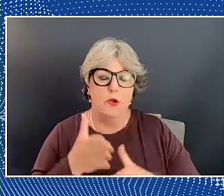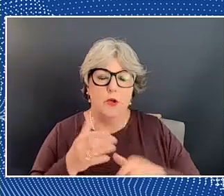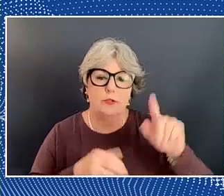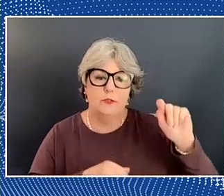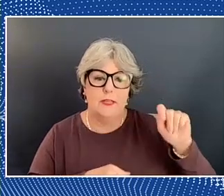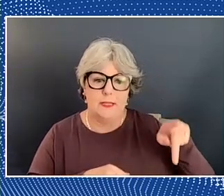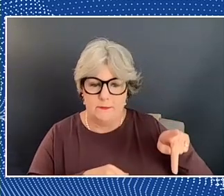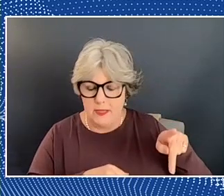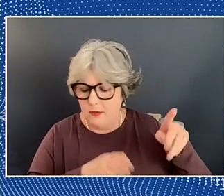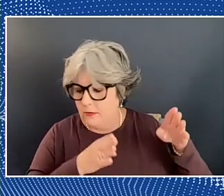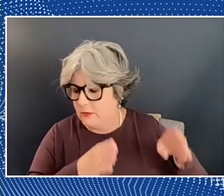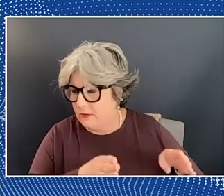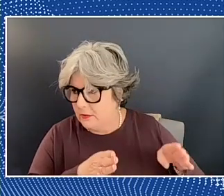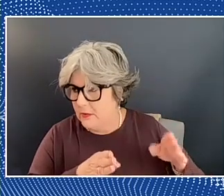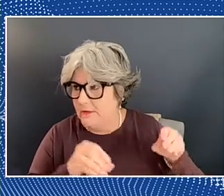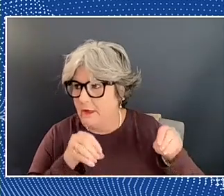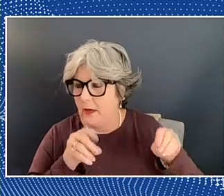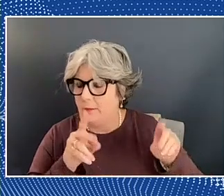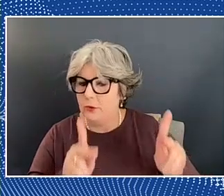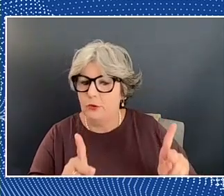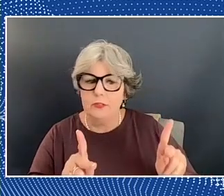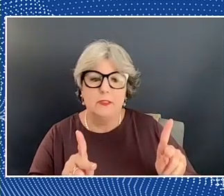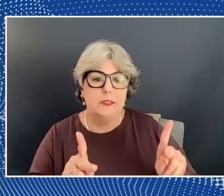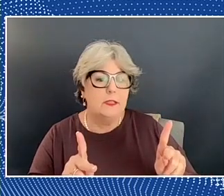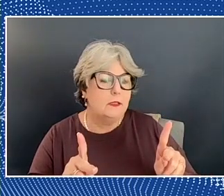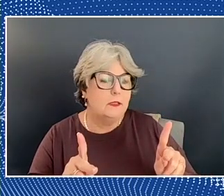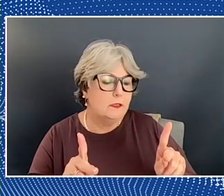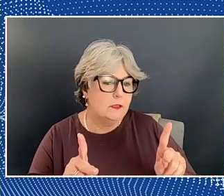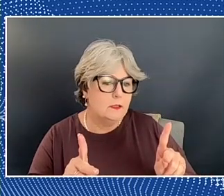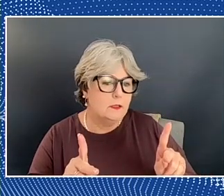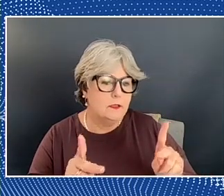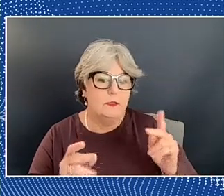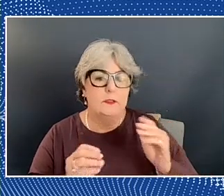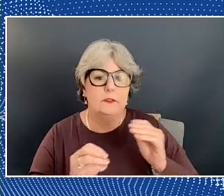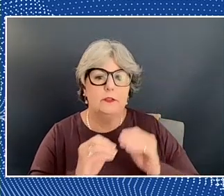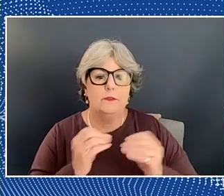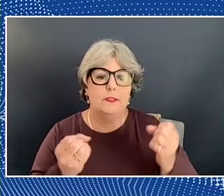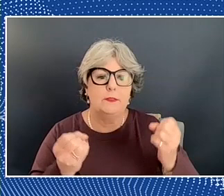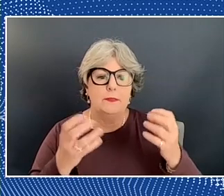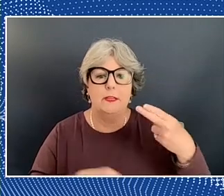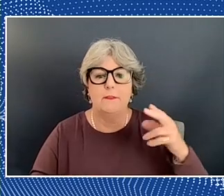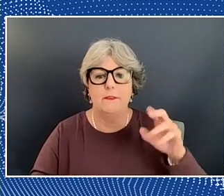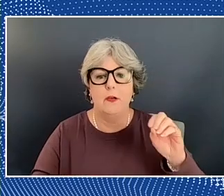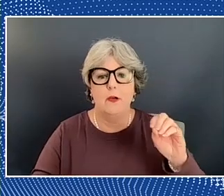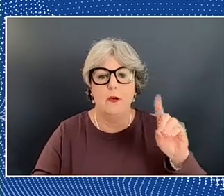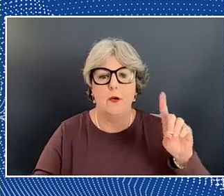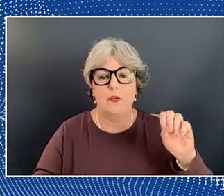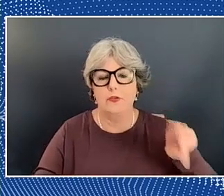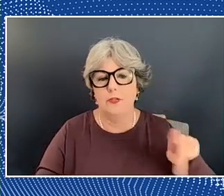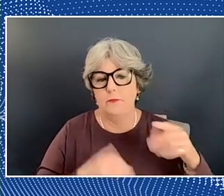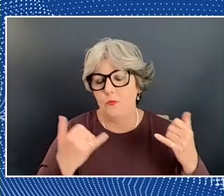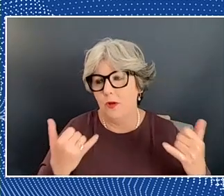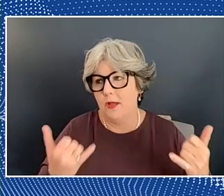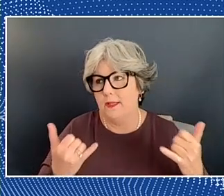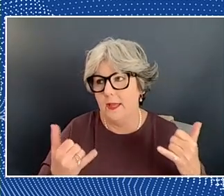It would have the opportunity to fix many of the hardship conditions right now. And additionally, for students that are in